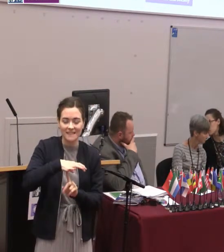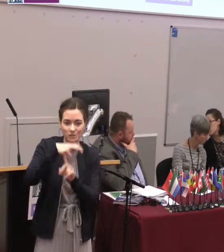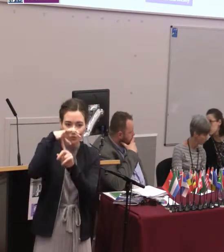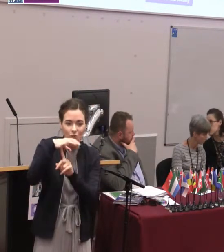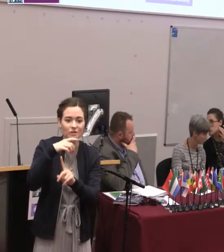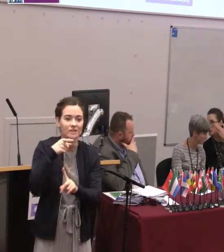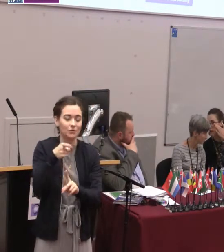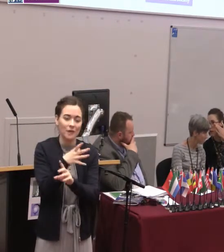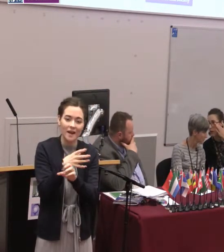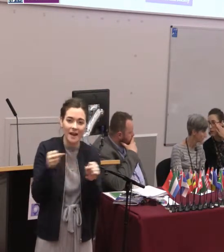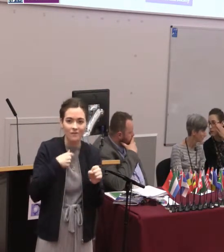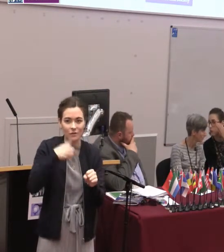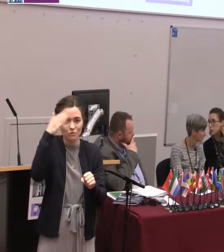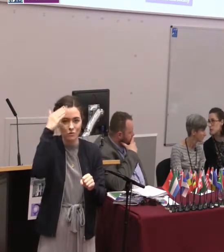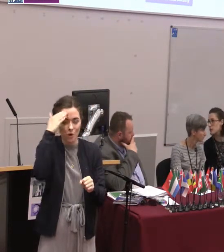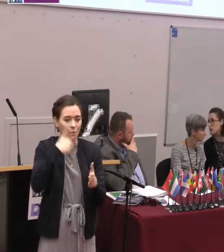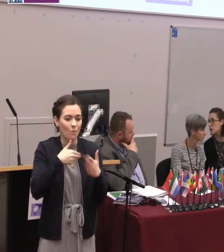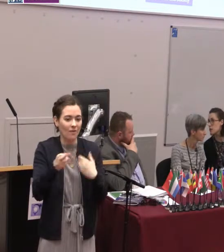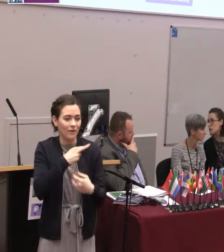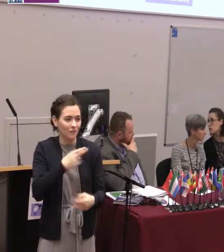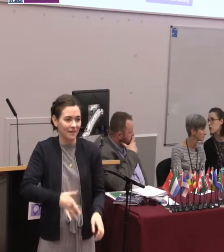you never really know what it feels like.